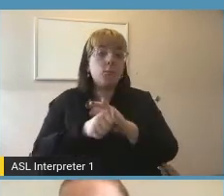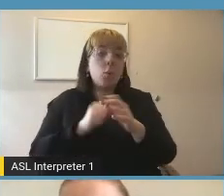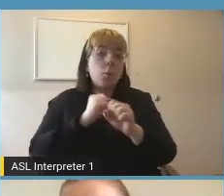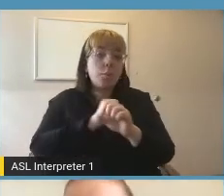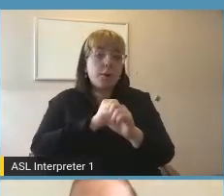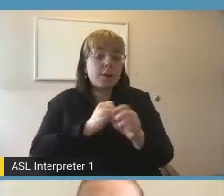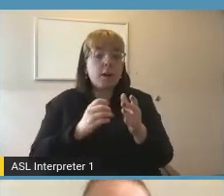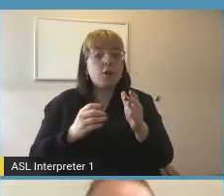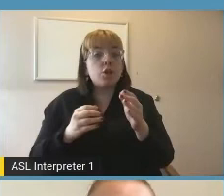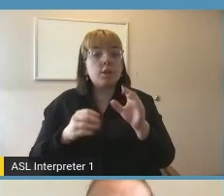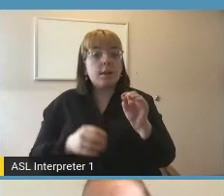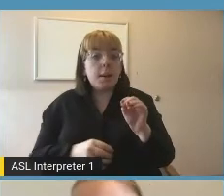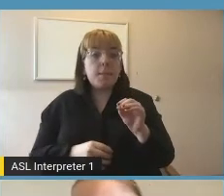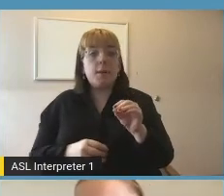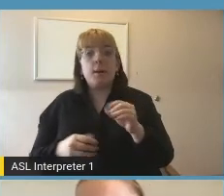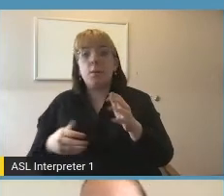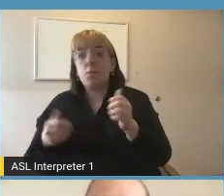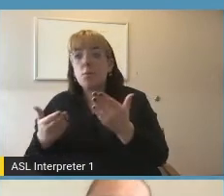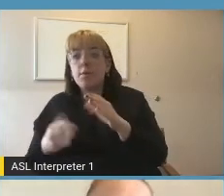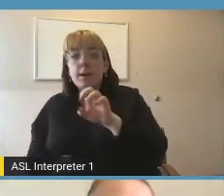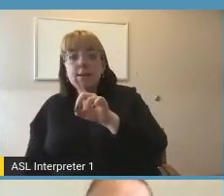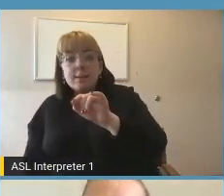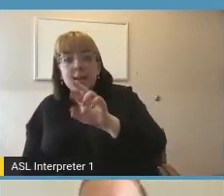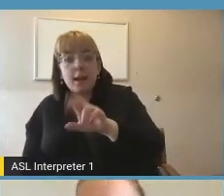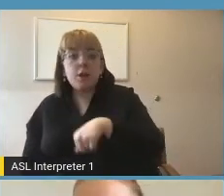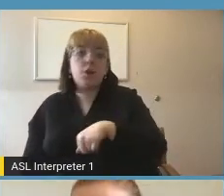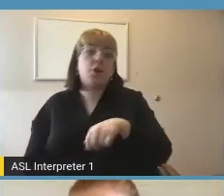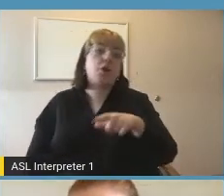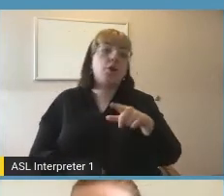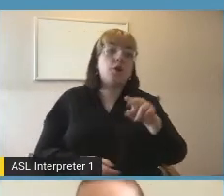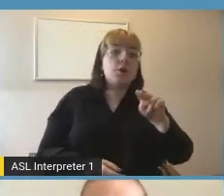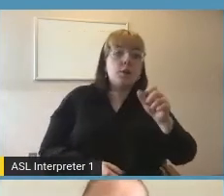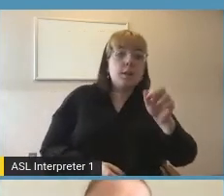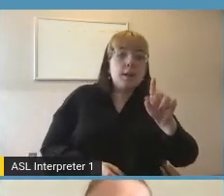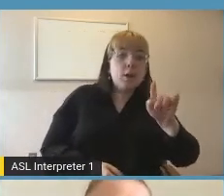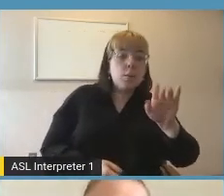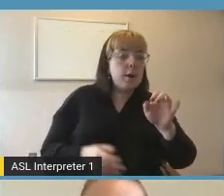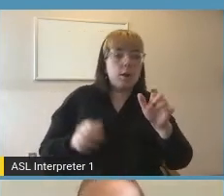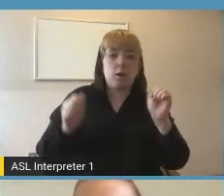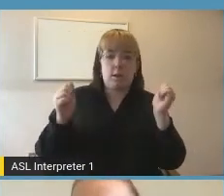employs producers and editors to make podcasts from start to finish. They might have more